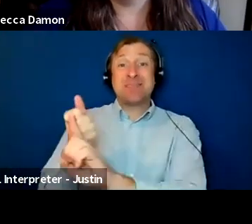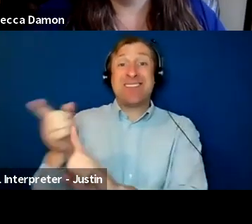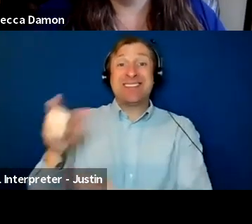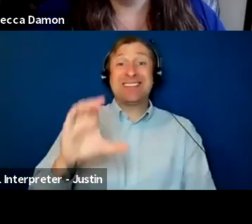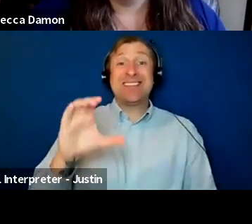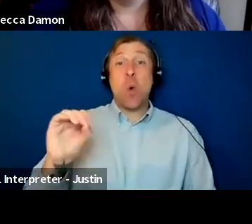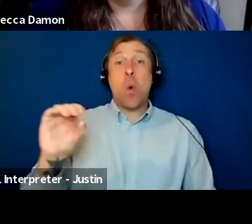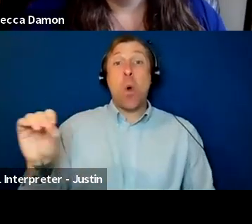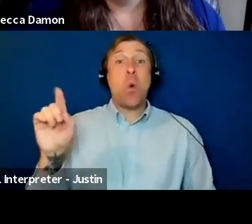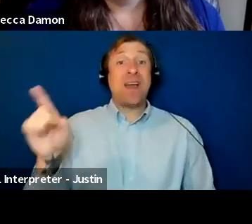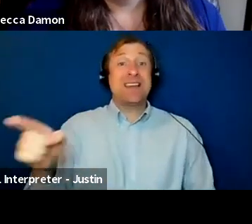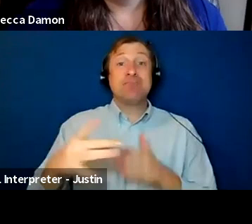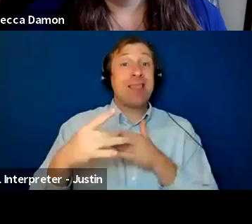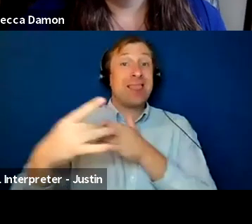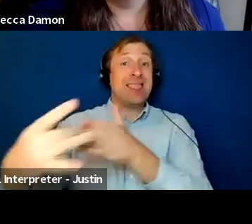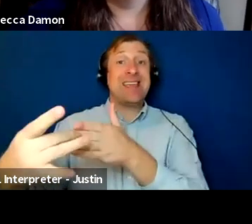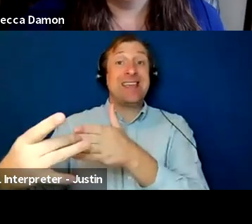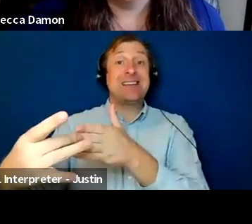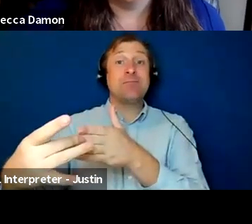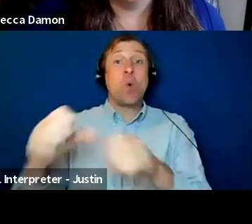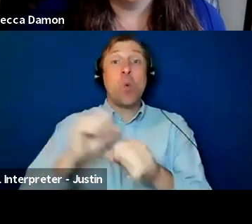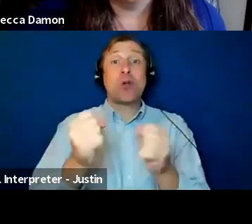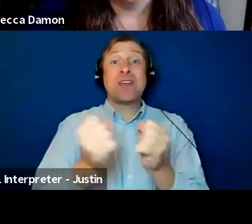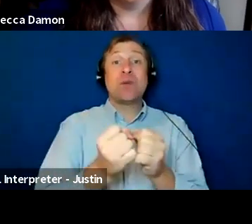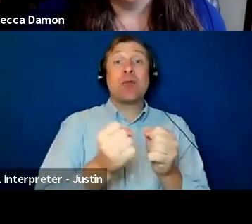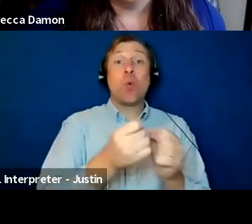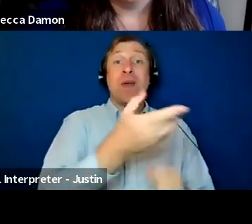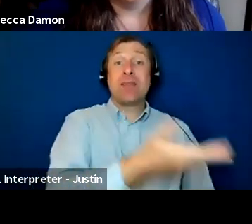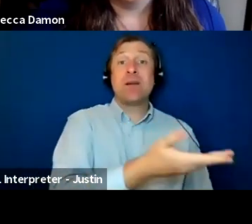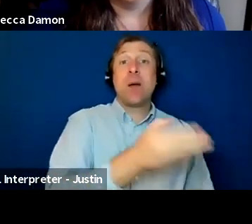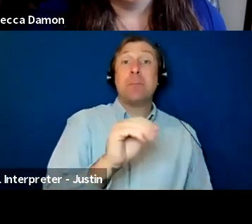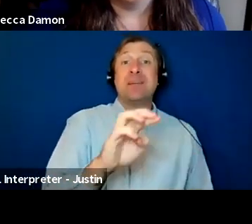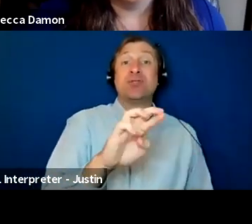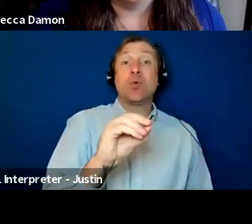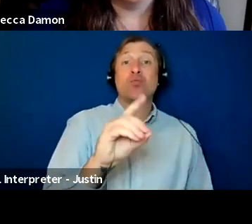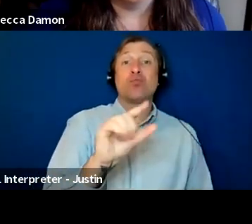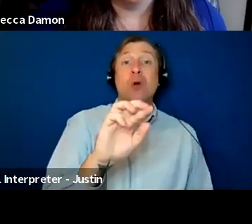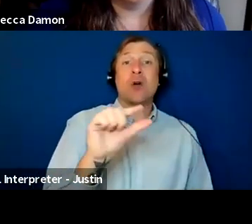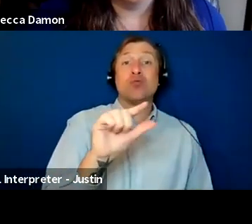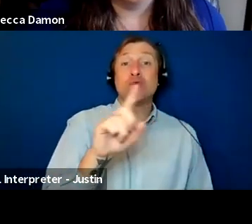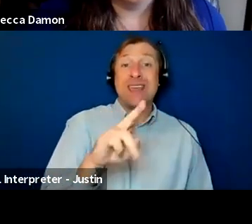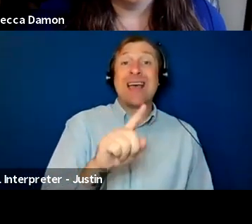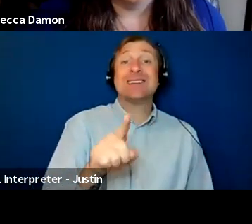working with Ray Rodriguez, our Chief Contracts Officer, certainly myself and a wide number of our staff